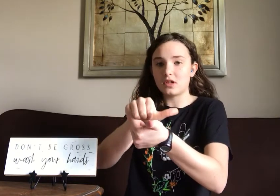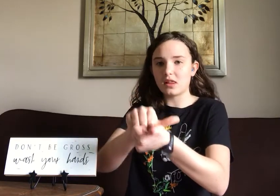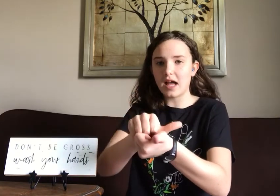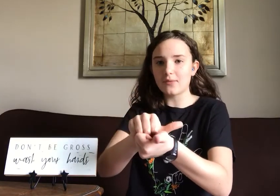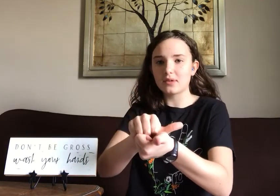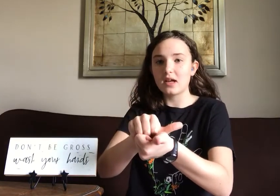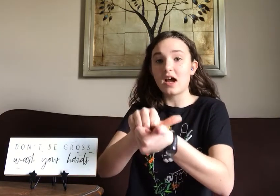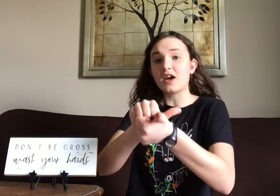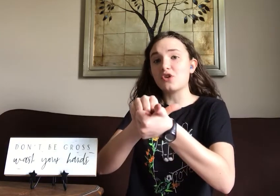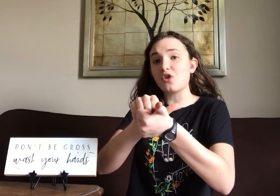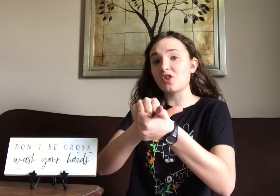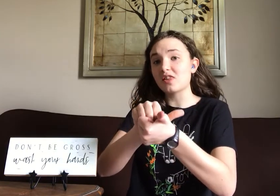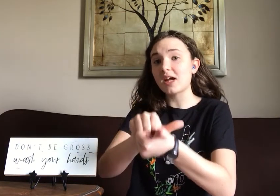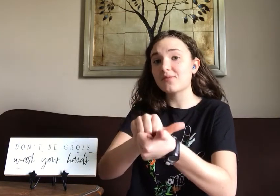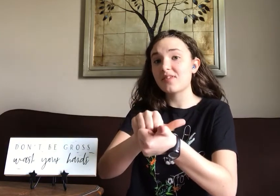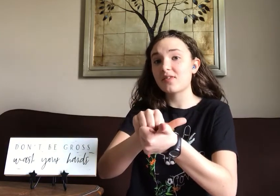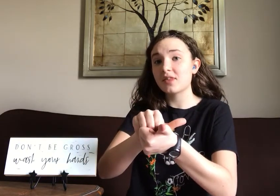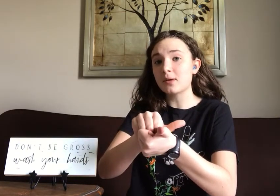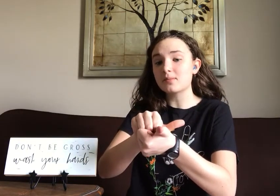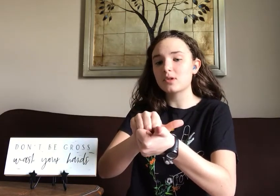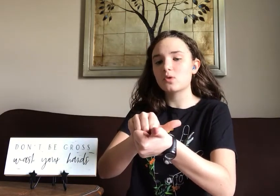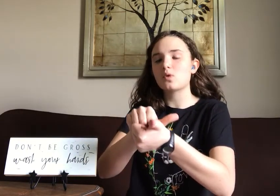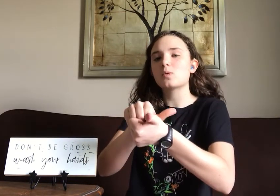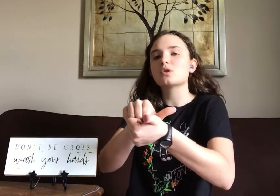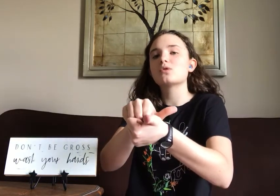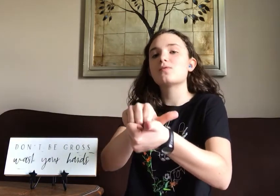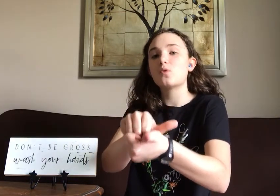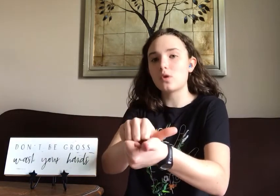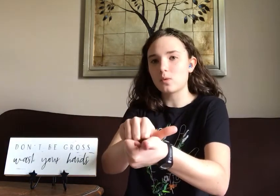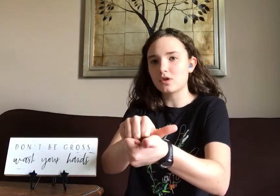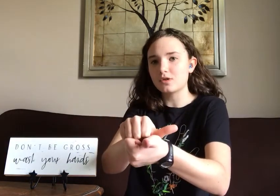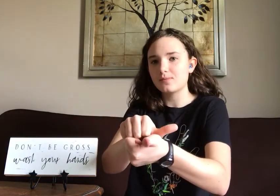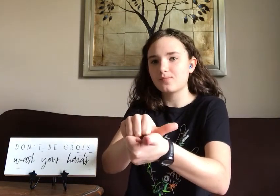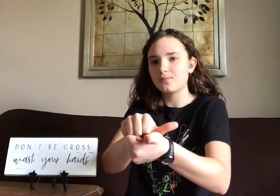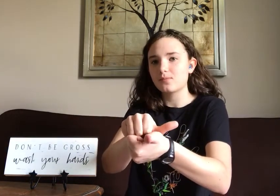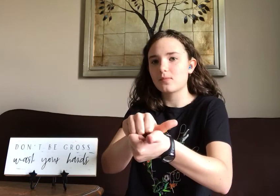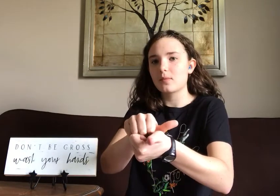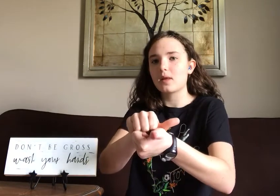the left and your left thumb towards forward.